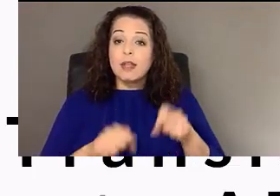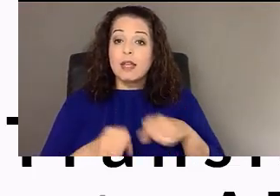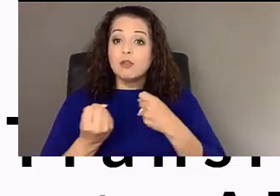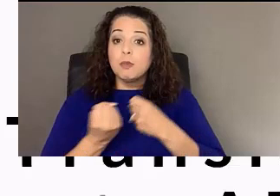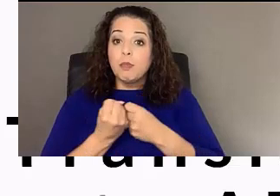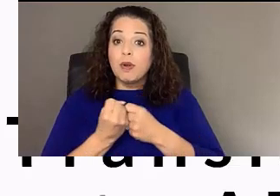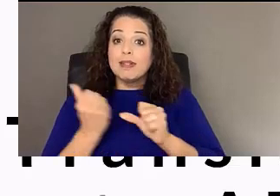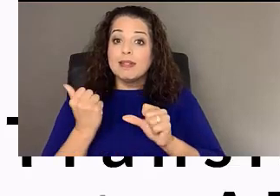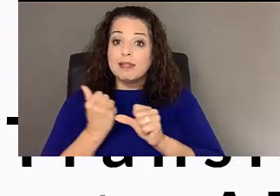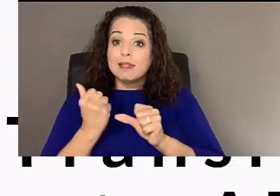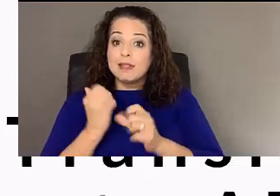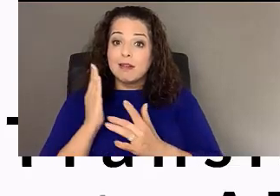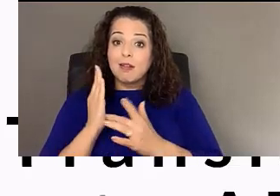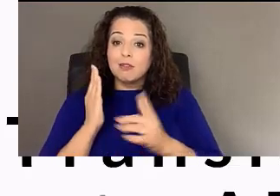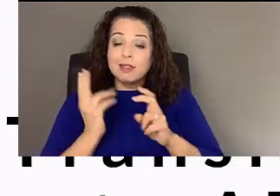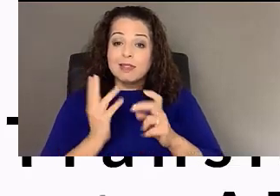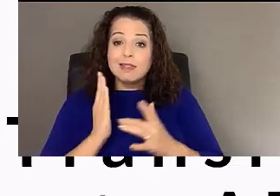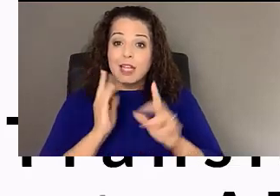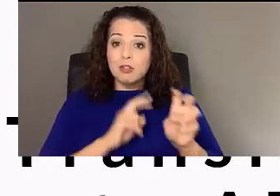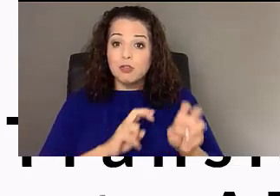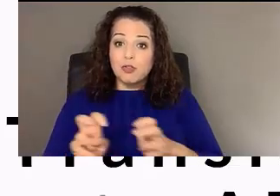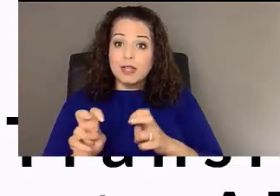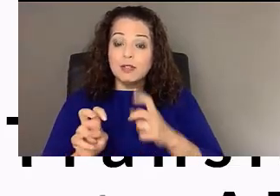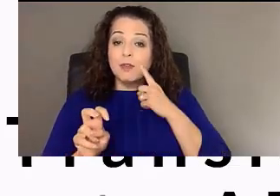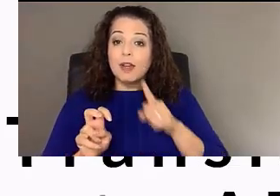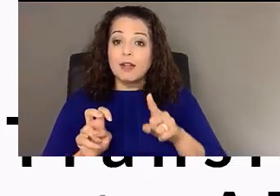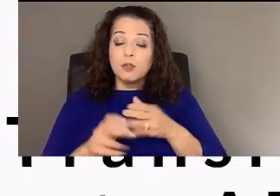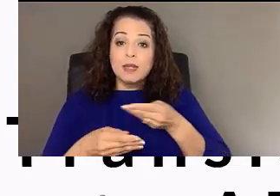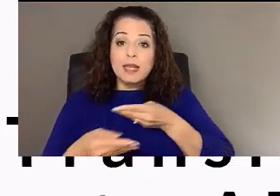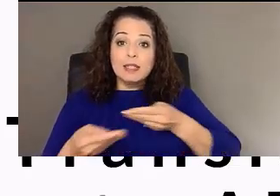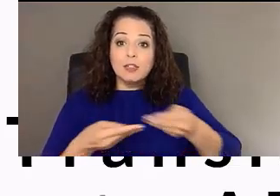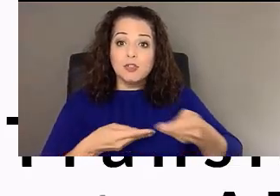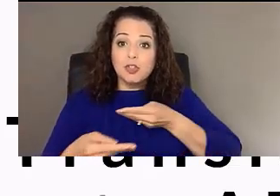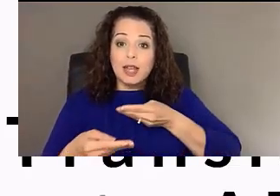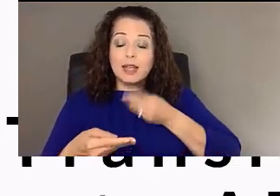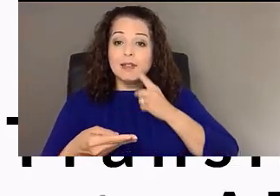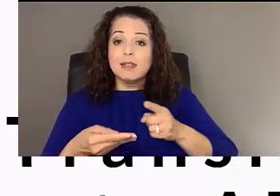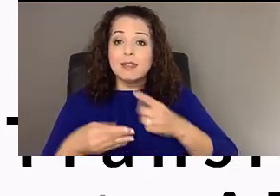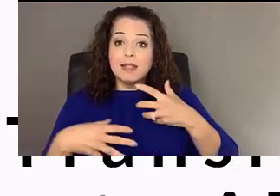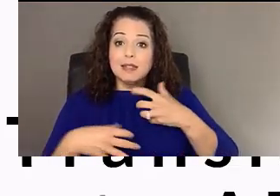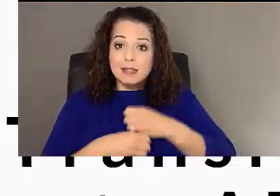tech transfer, through the exchange, synthesis, and ethically sound application of knowledge